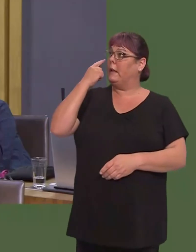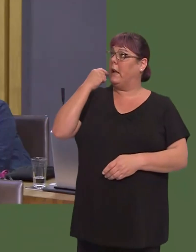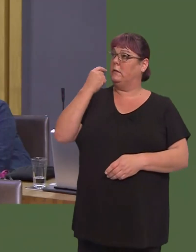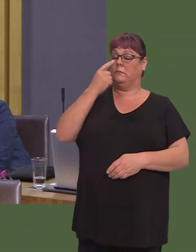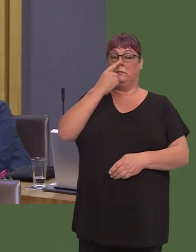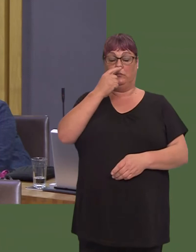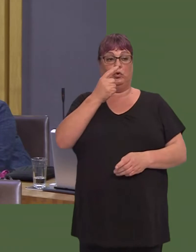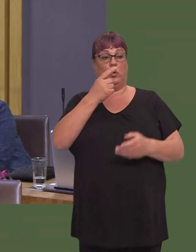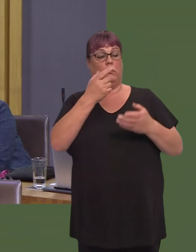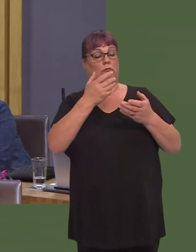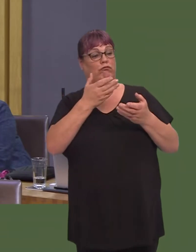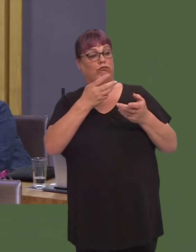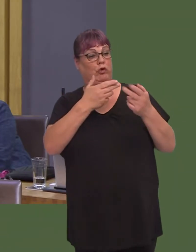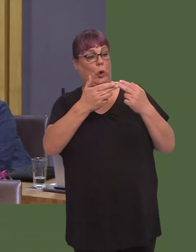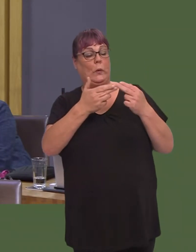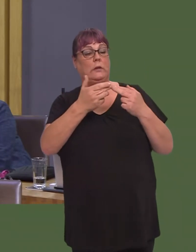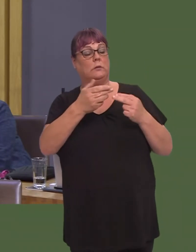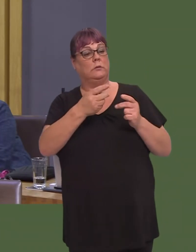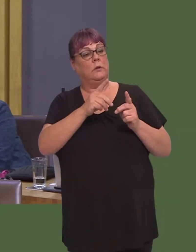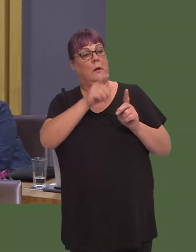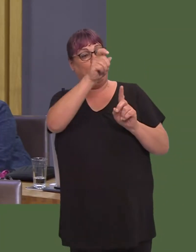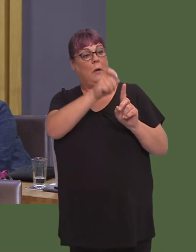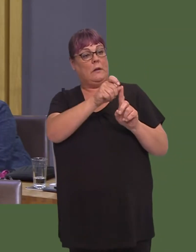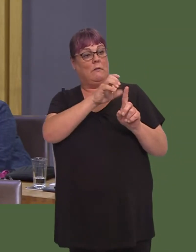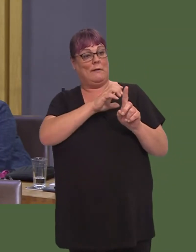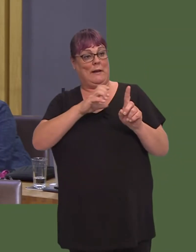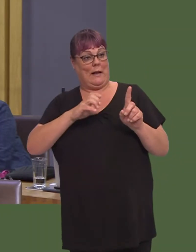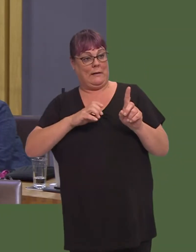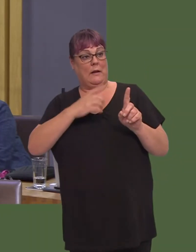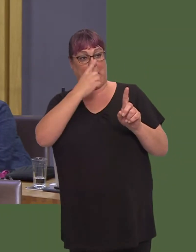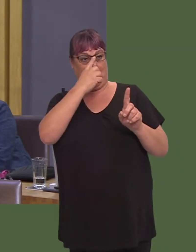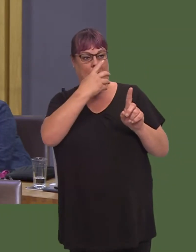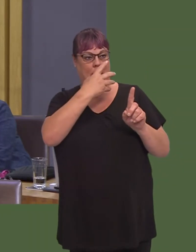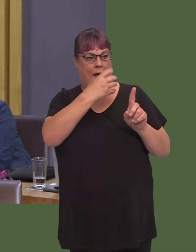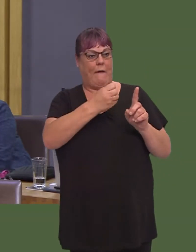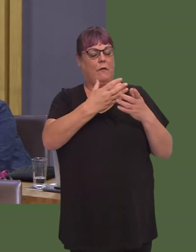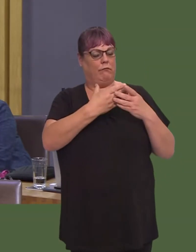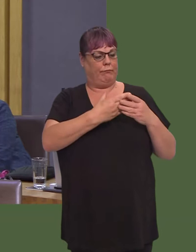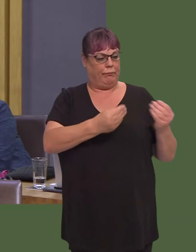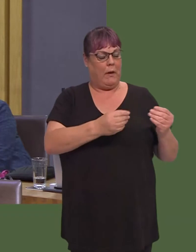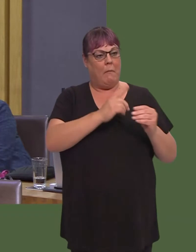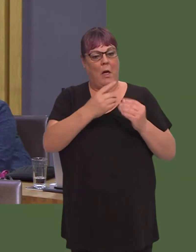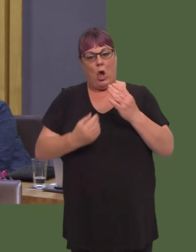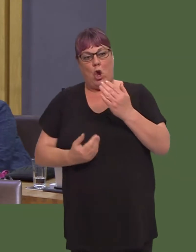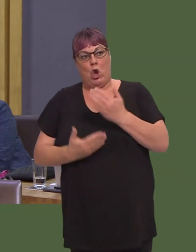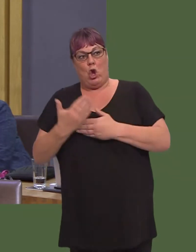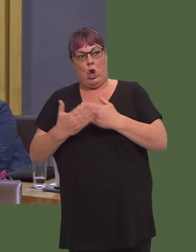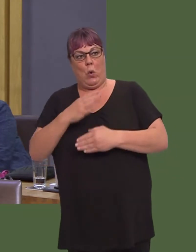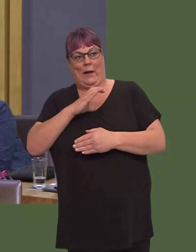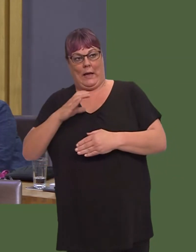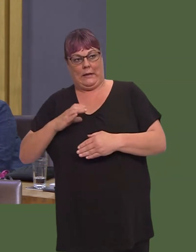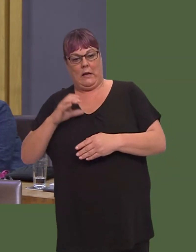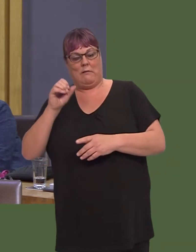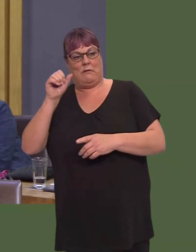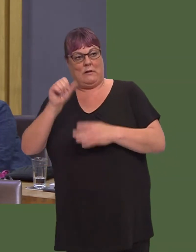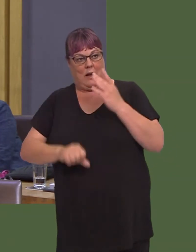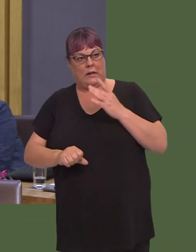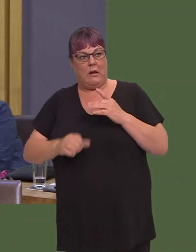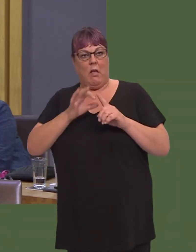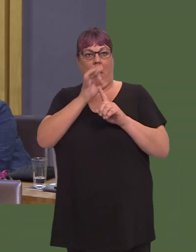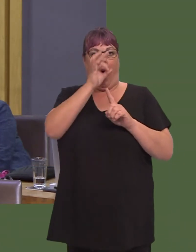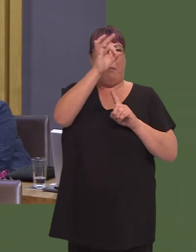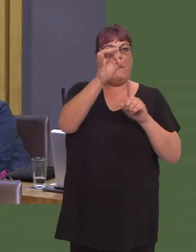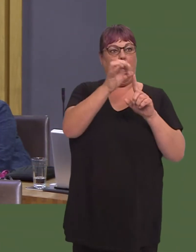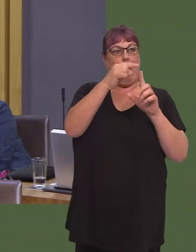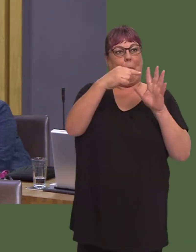having a second referendum on the existence of the Assembly. So, there's a certain level